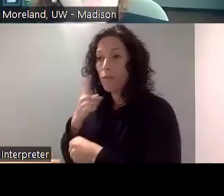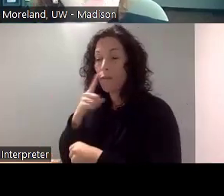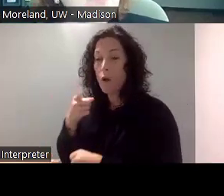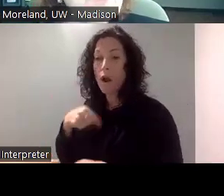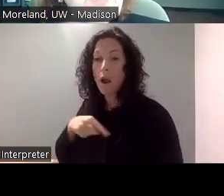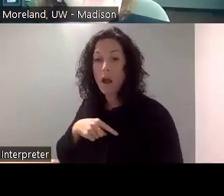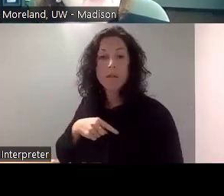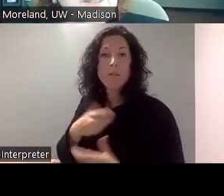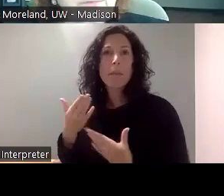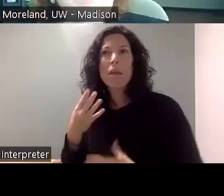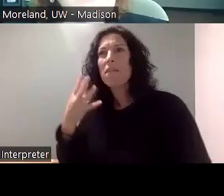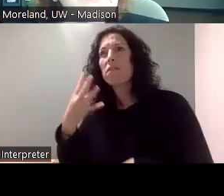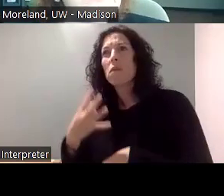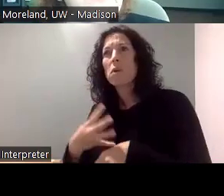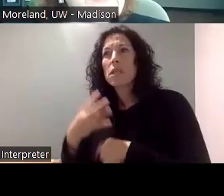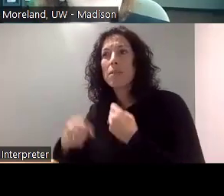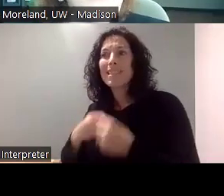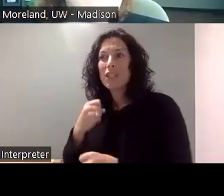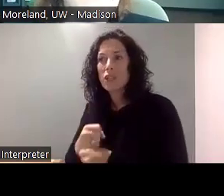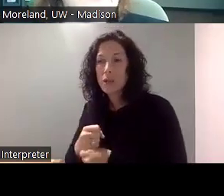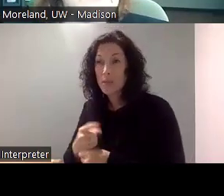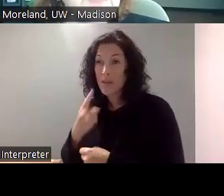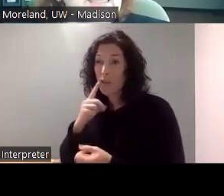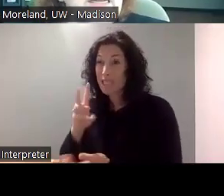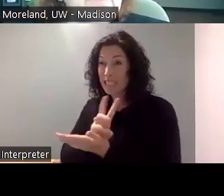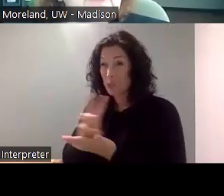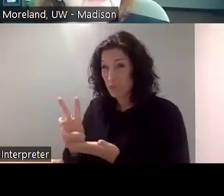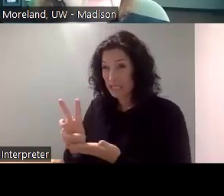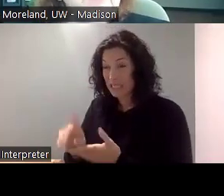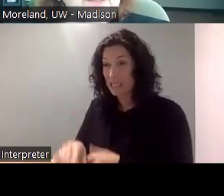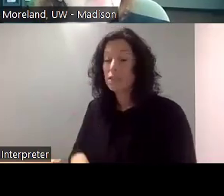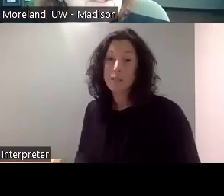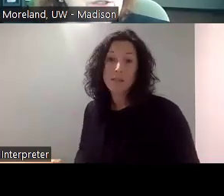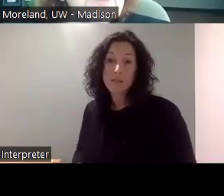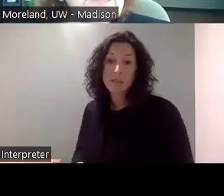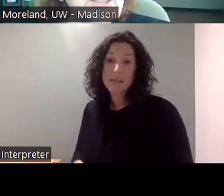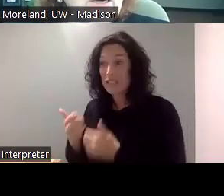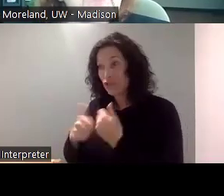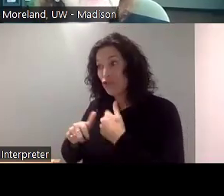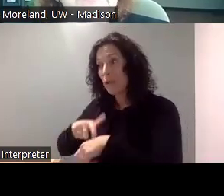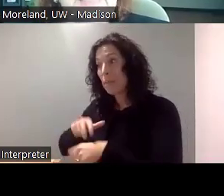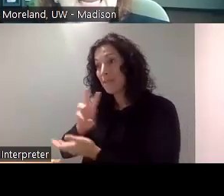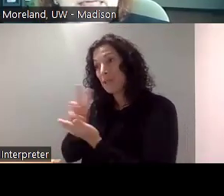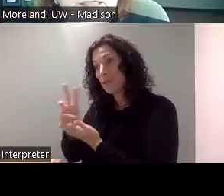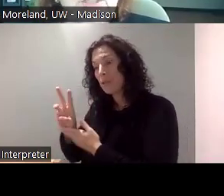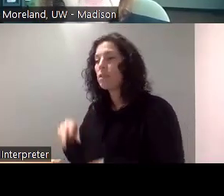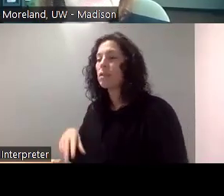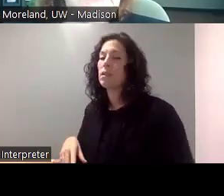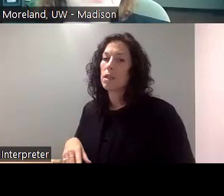maybe four times a year but about 6 weeks at a time. It was certainly targeted expertise